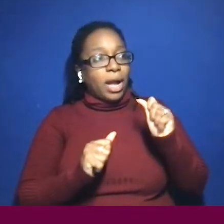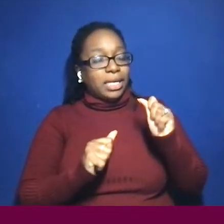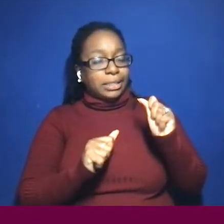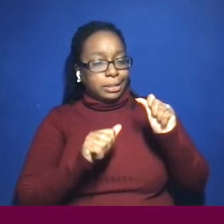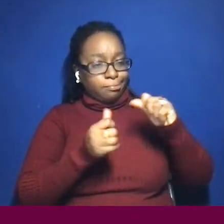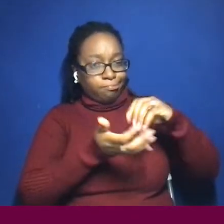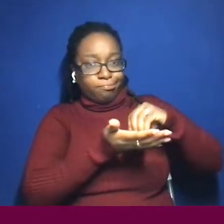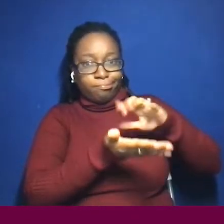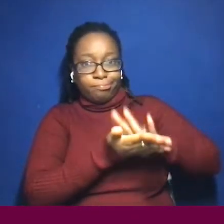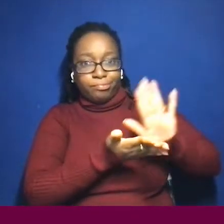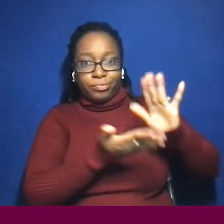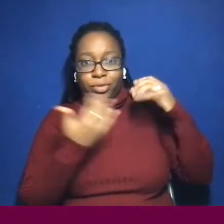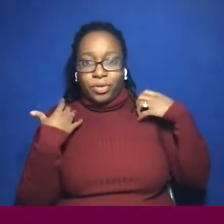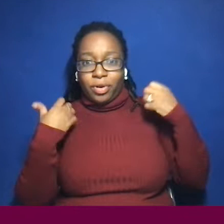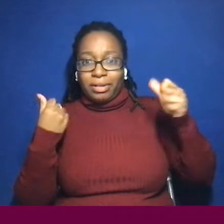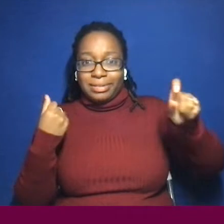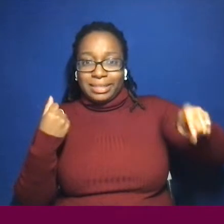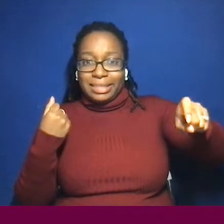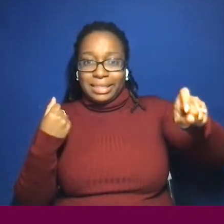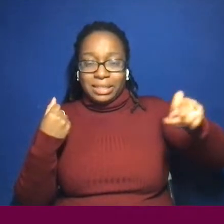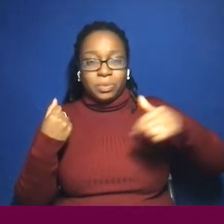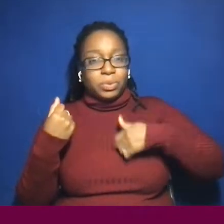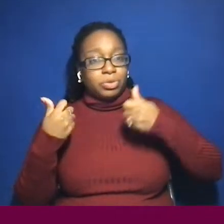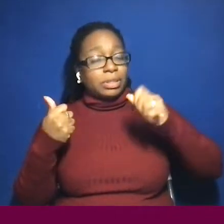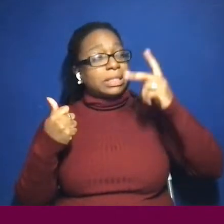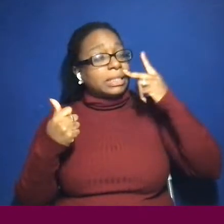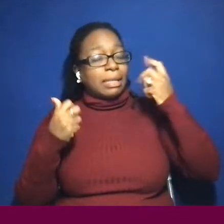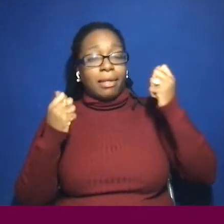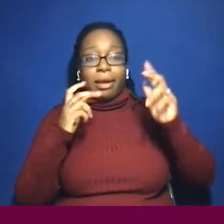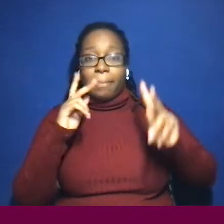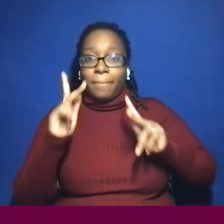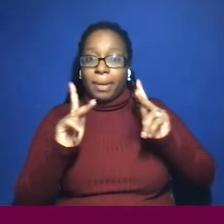health needs at these shelters where lots of people were displaced from New Orleans